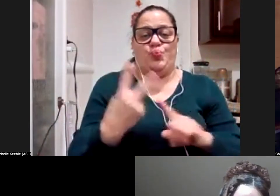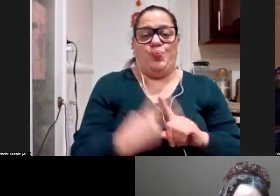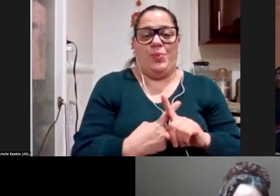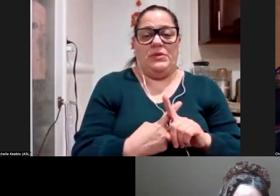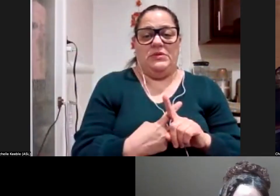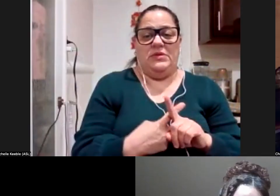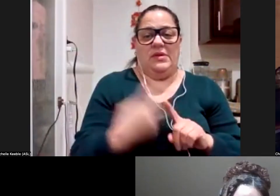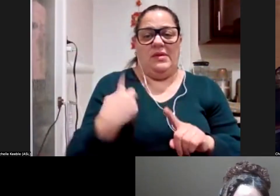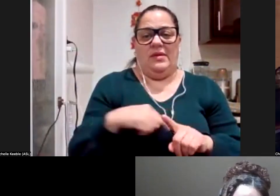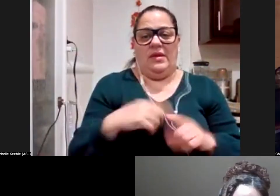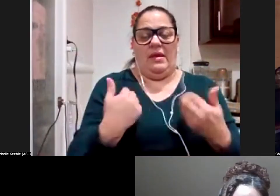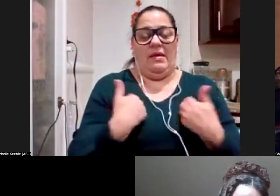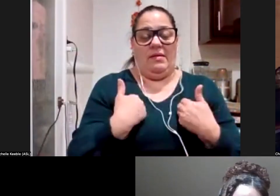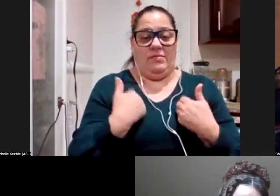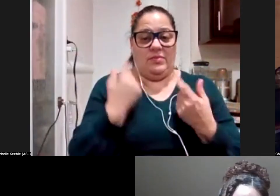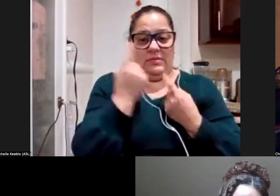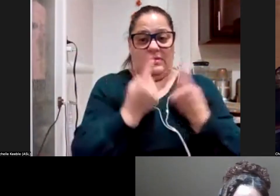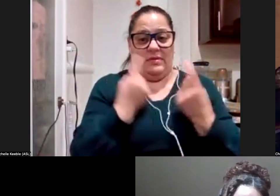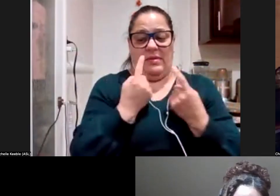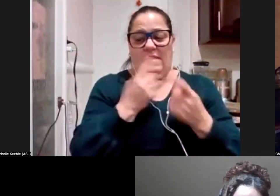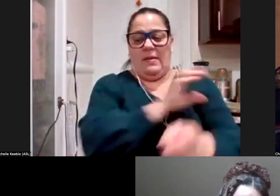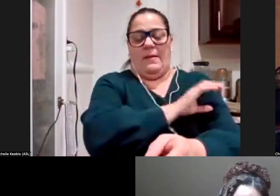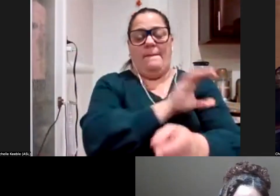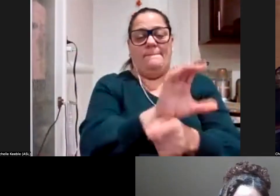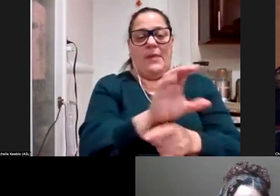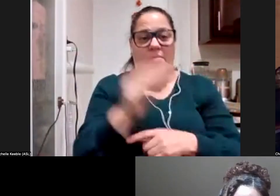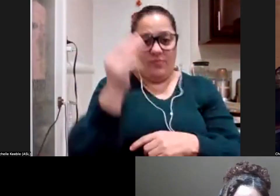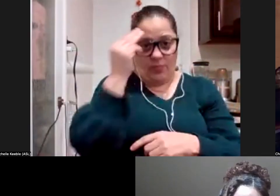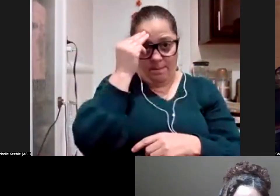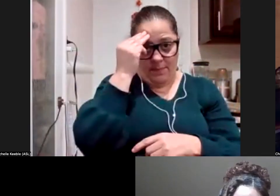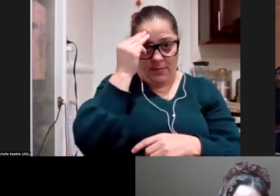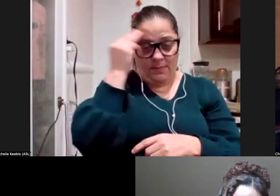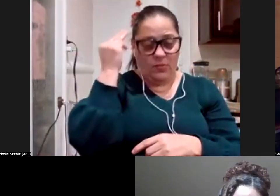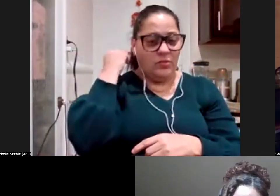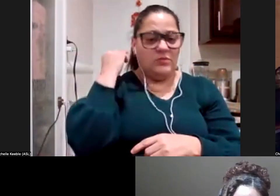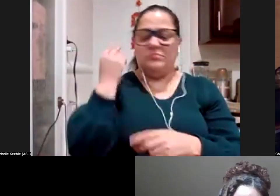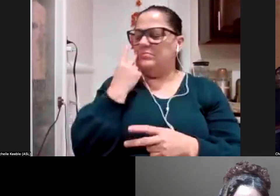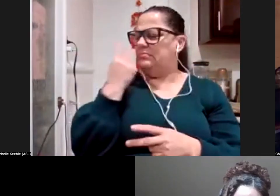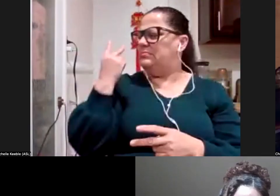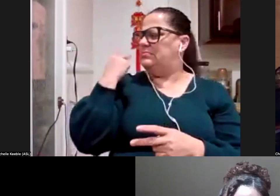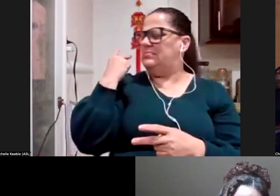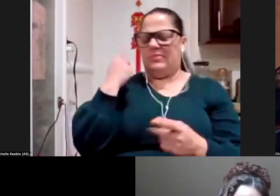I was just having these powerful memories and this self-reflection about what was I thinking